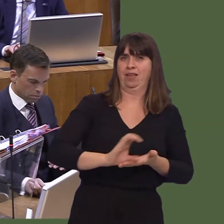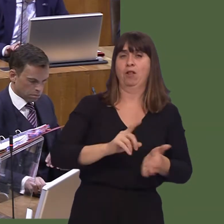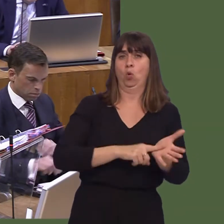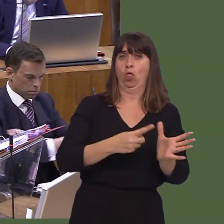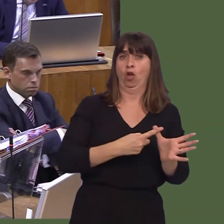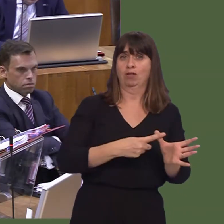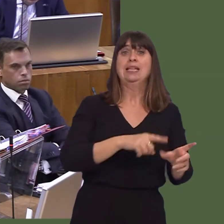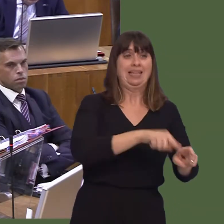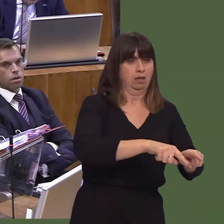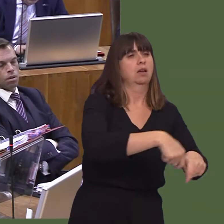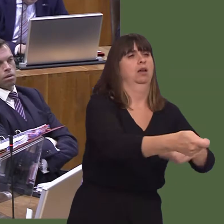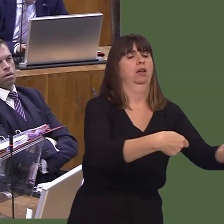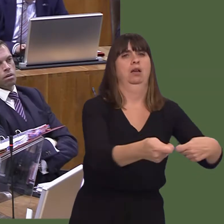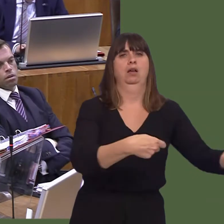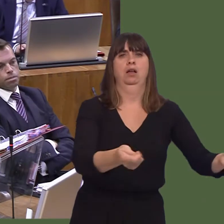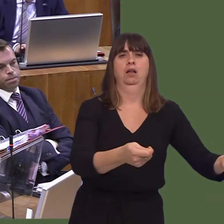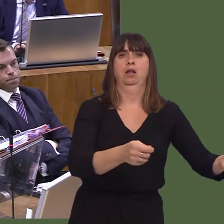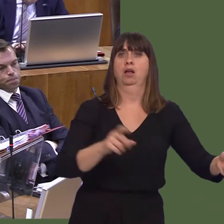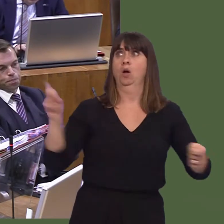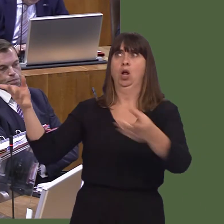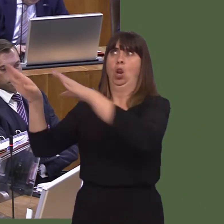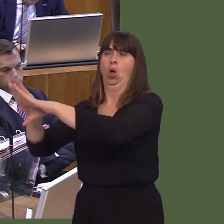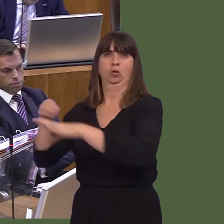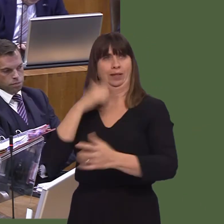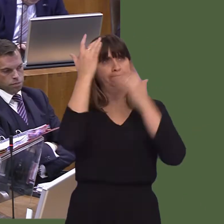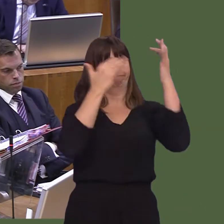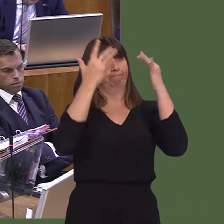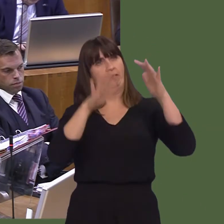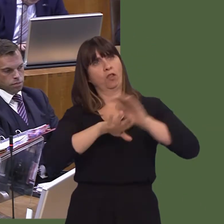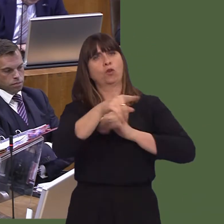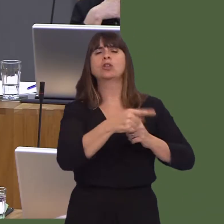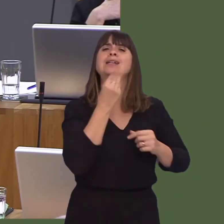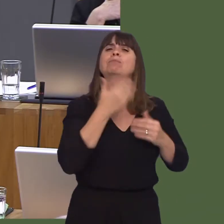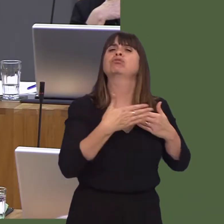an interim measure whilst consideration was given to what the longer term arrangement to support those people ought to be. Leanne Wood AM: But you're cutting local authorities' funds.